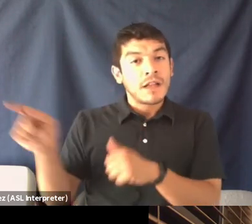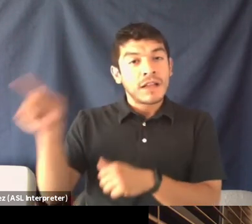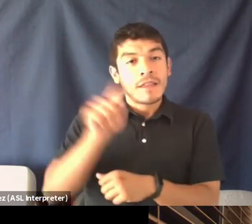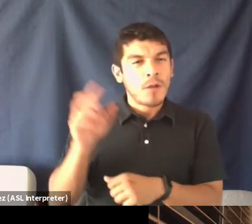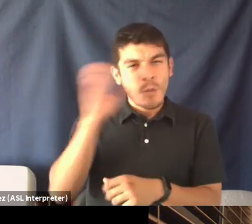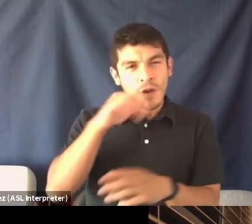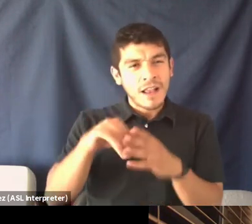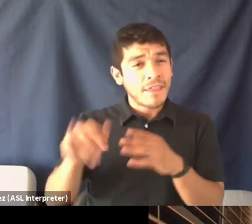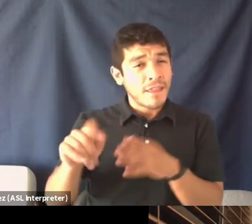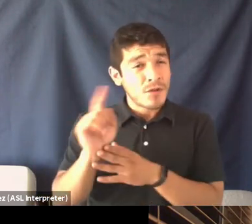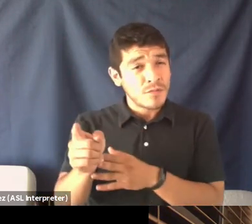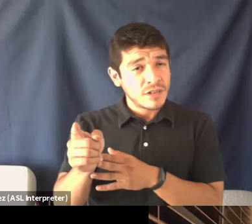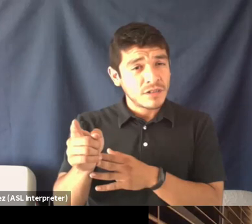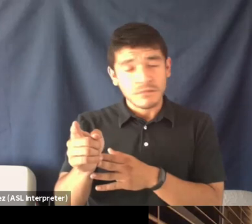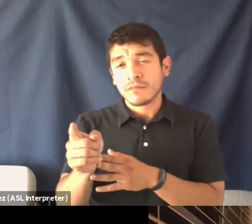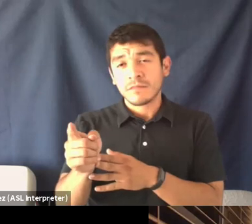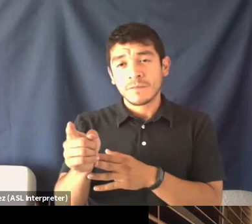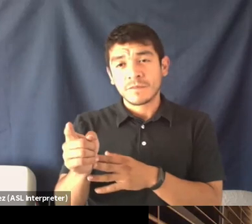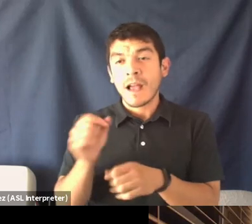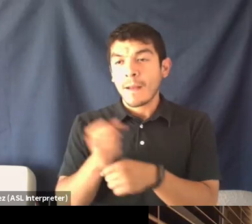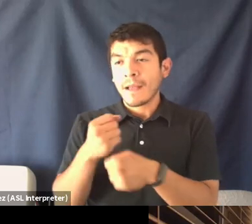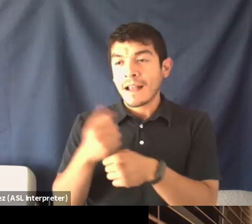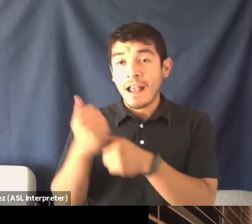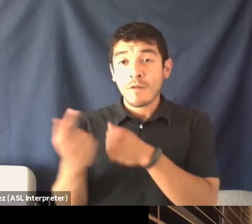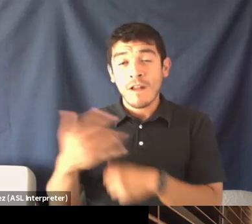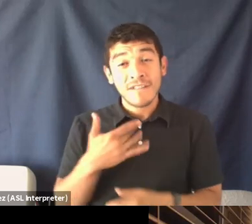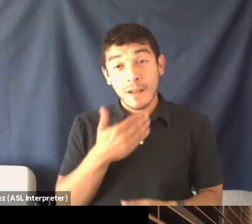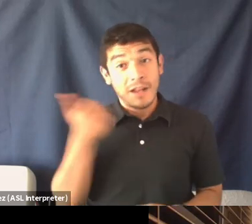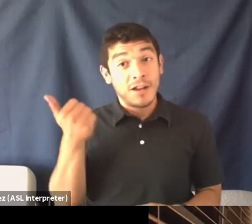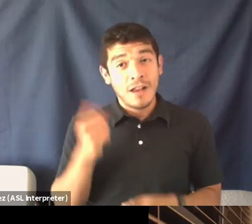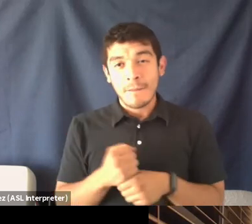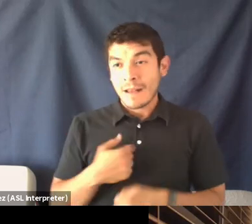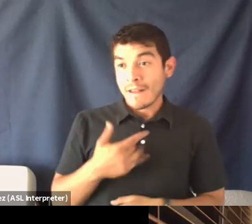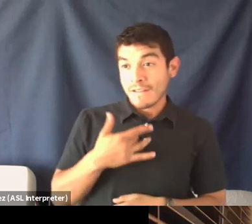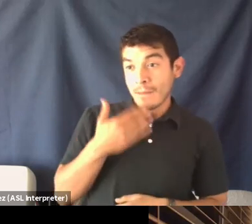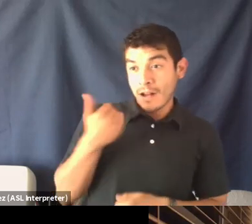in those moments kind of I think made everyone feel better. Made out of me feel better. It made them feel better.